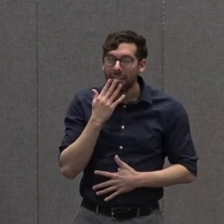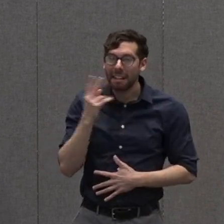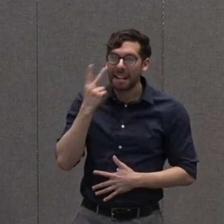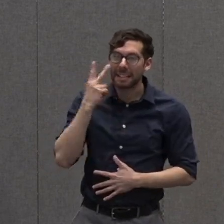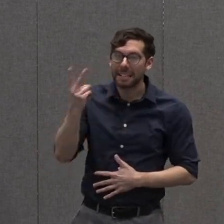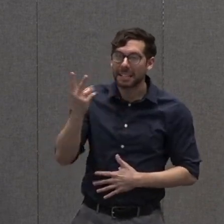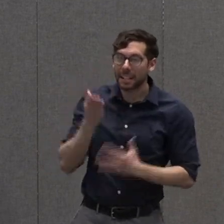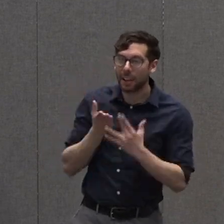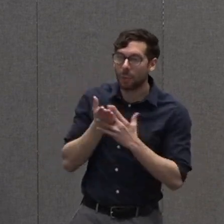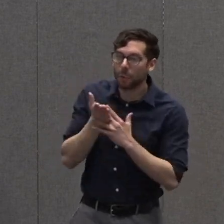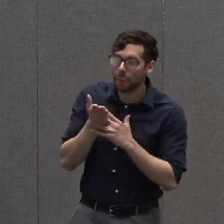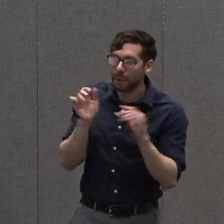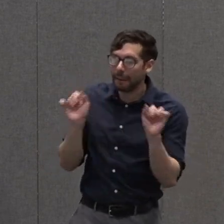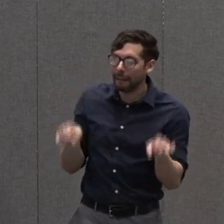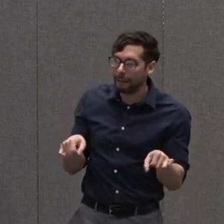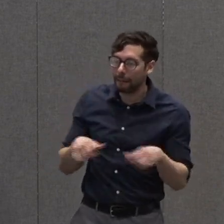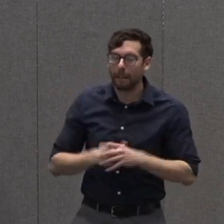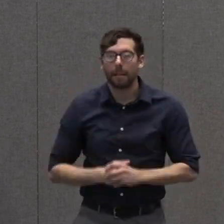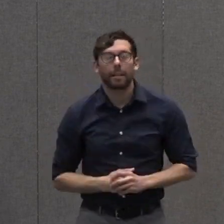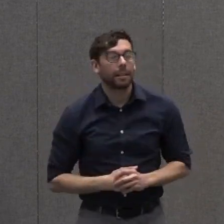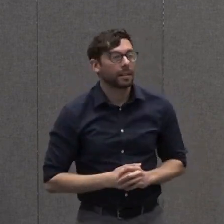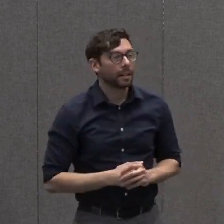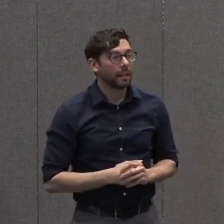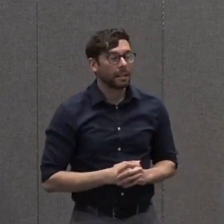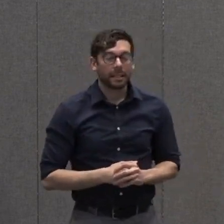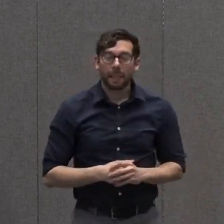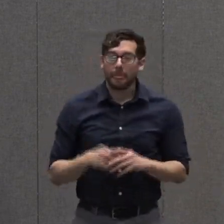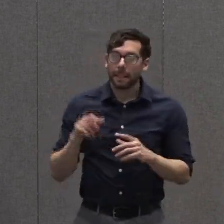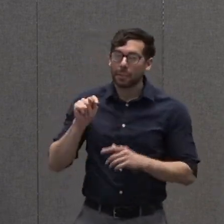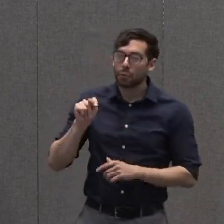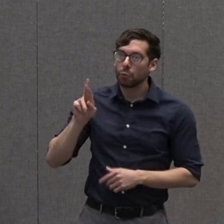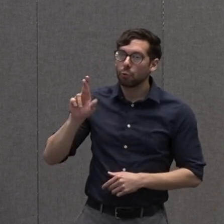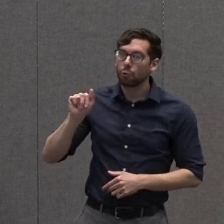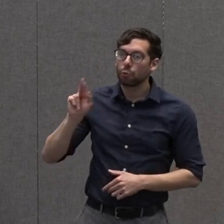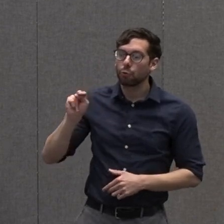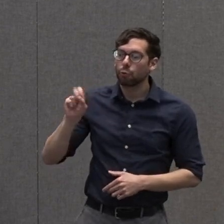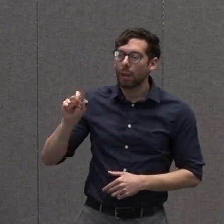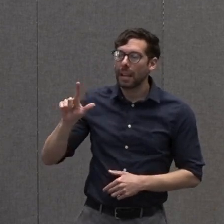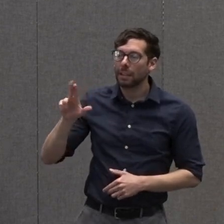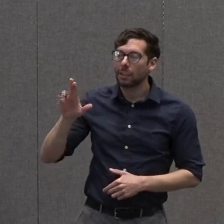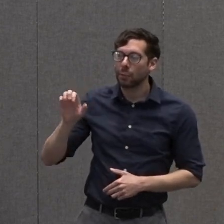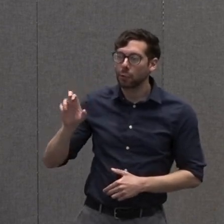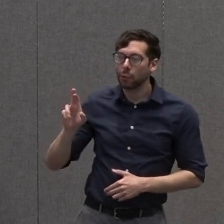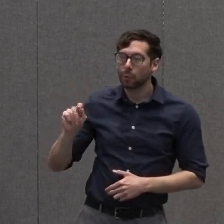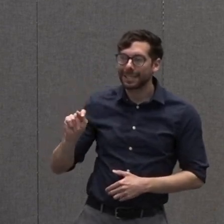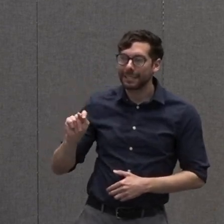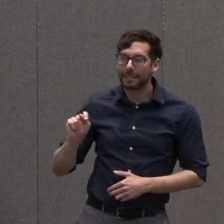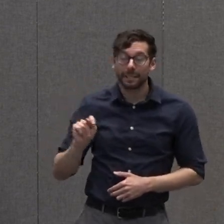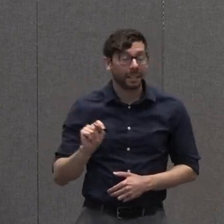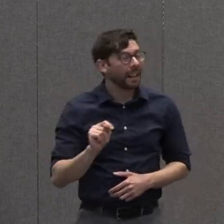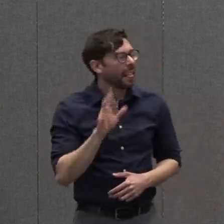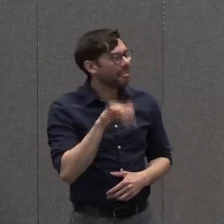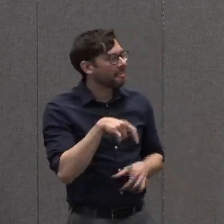So that means, translucent means you can see through it, or sort of see through it, so wow.